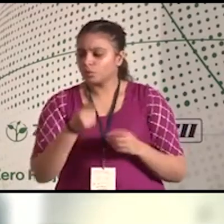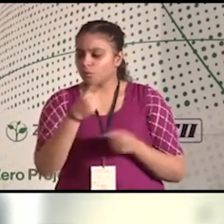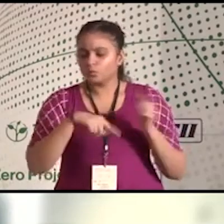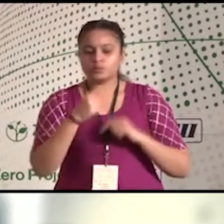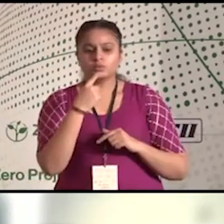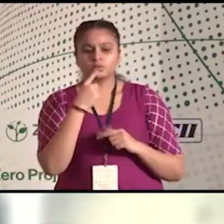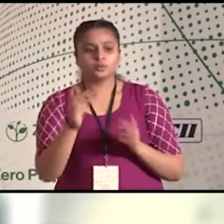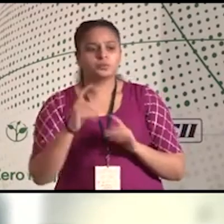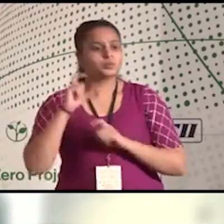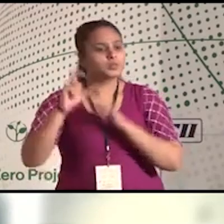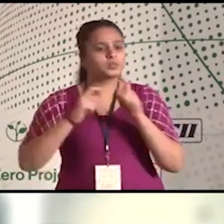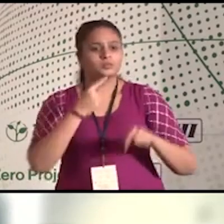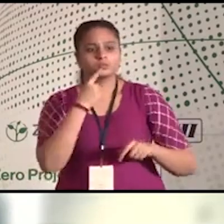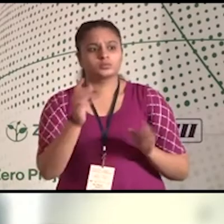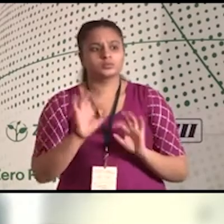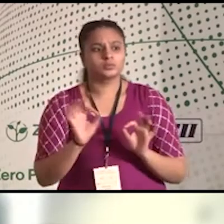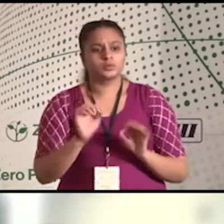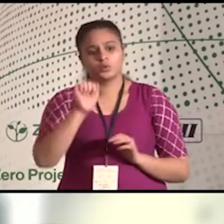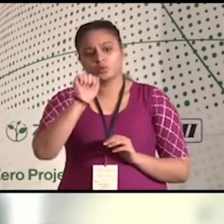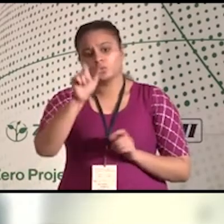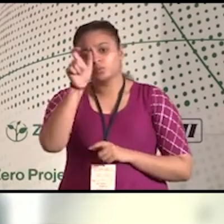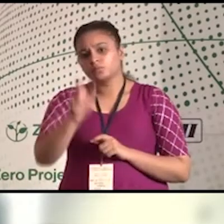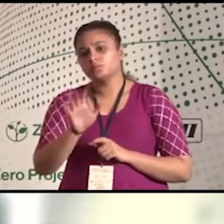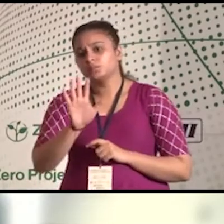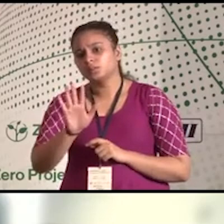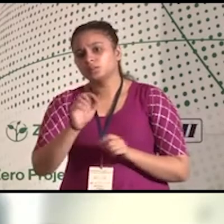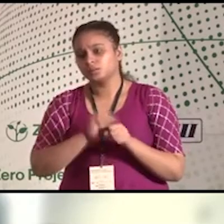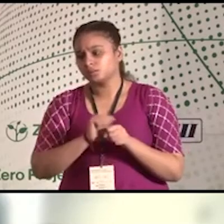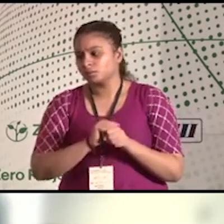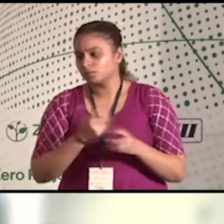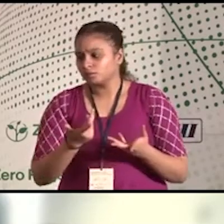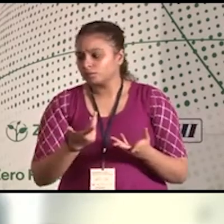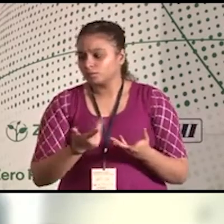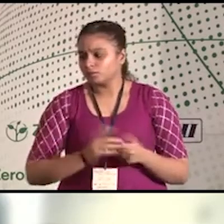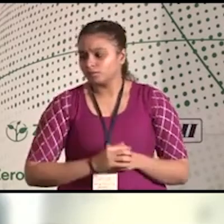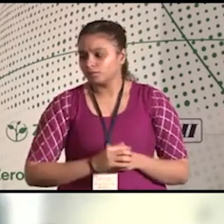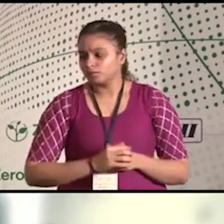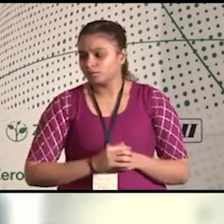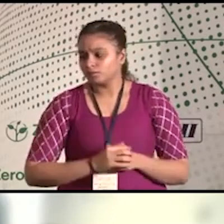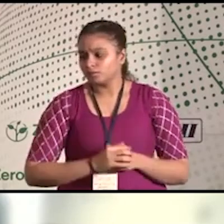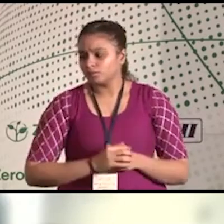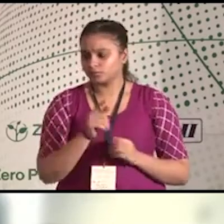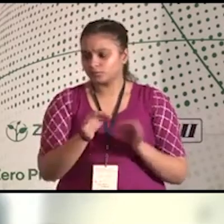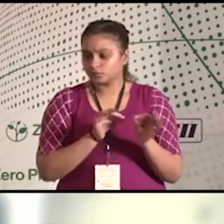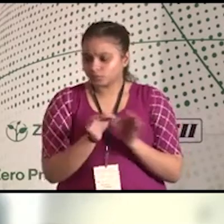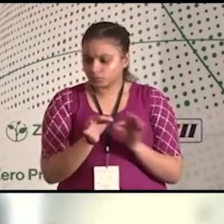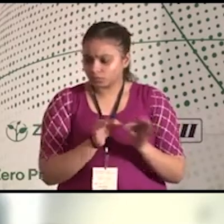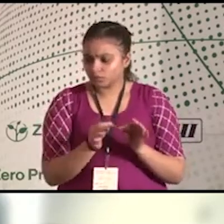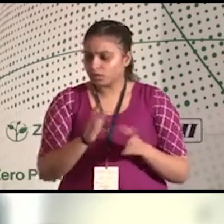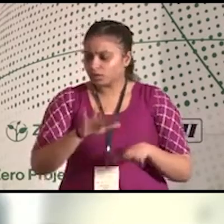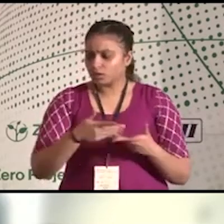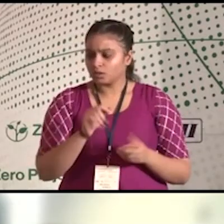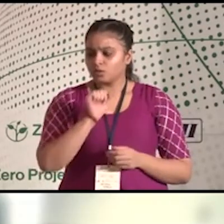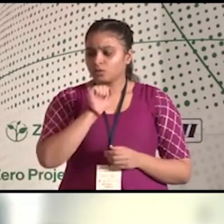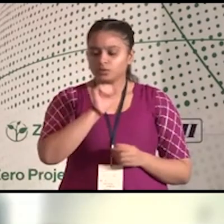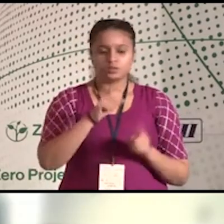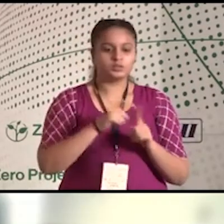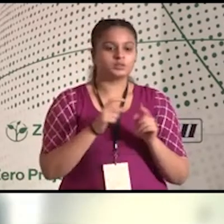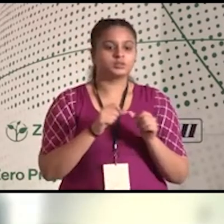with disability, whether they ever do or or not. Have you experienced that, Daniel? And what are your suggestions in terms